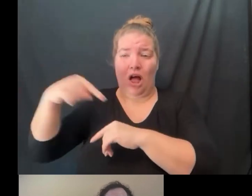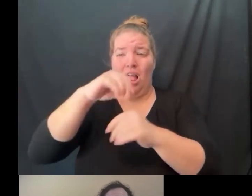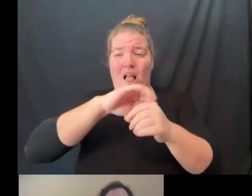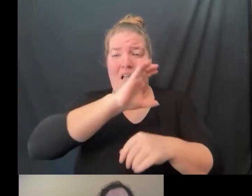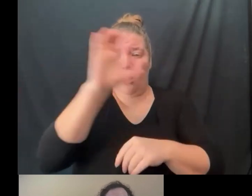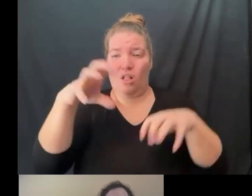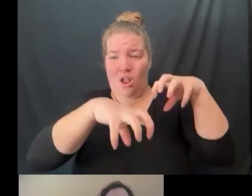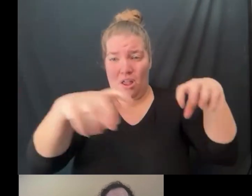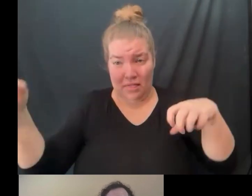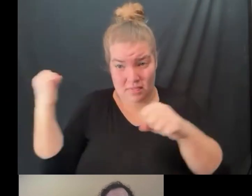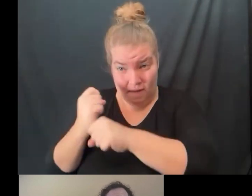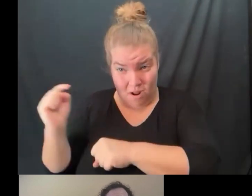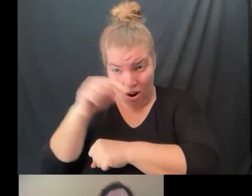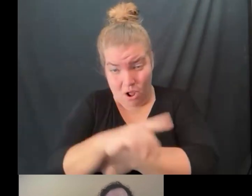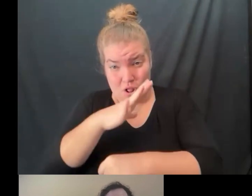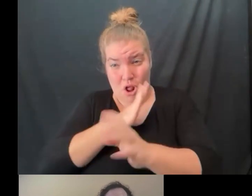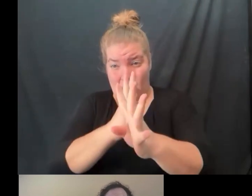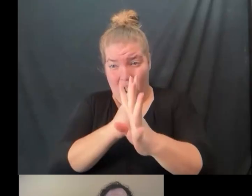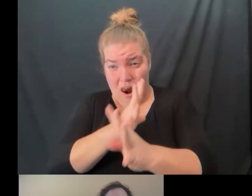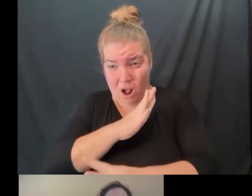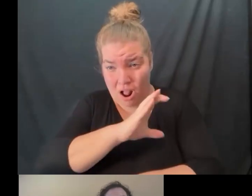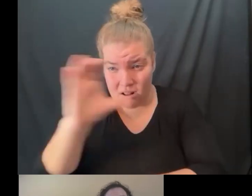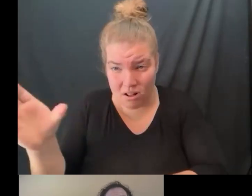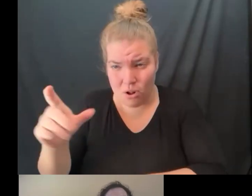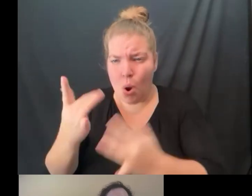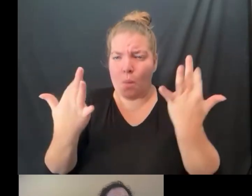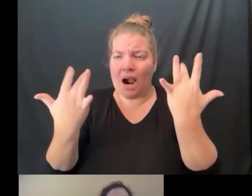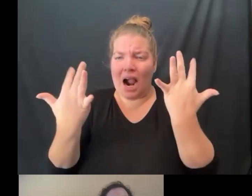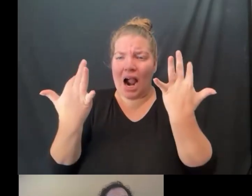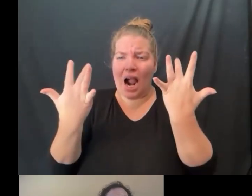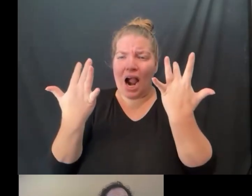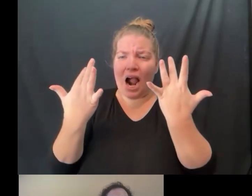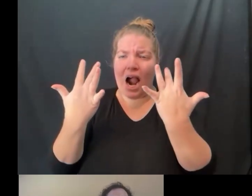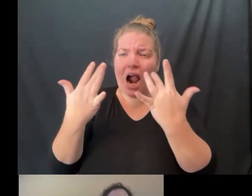but you have people working in Canada, and you have our audience in Canada.